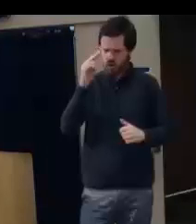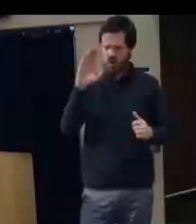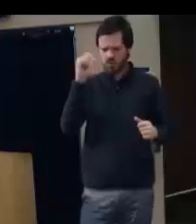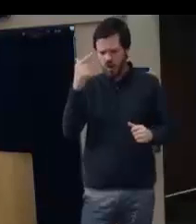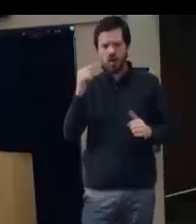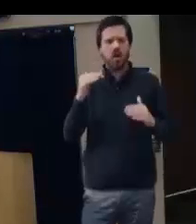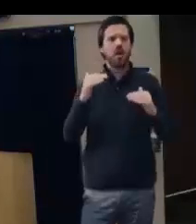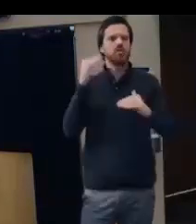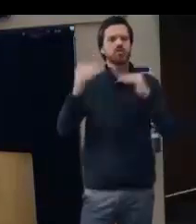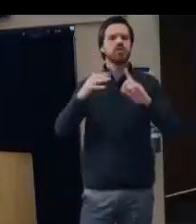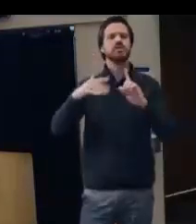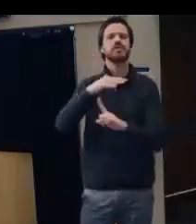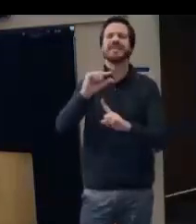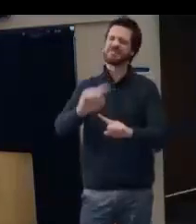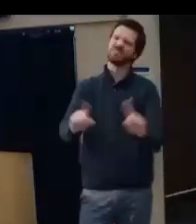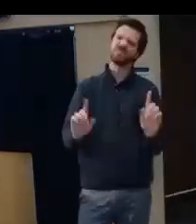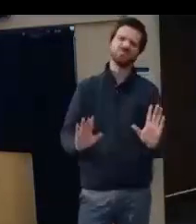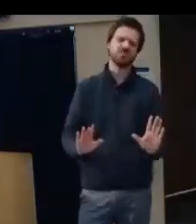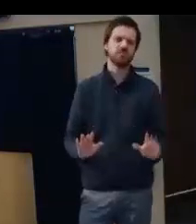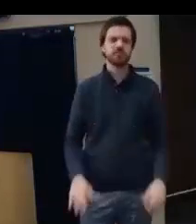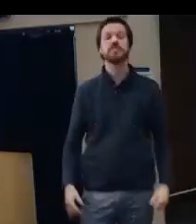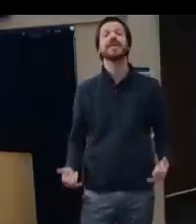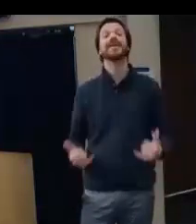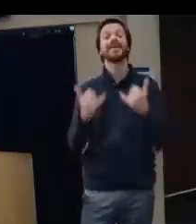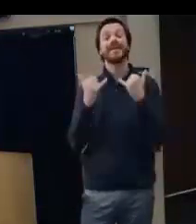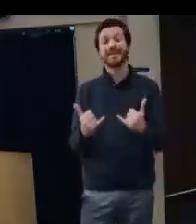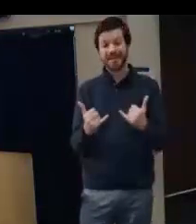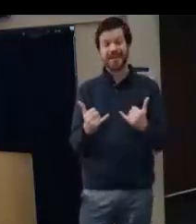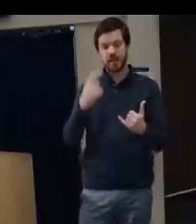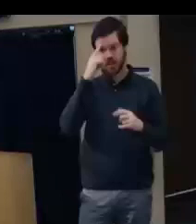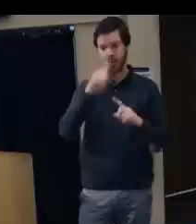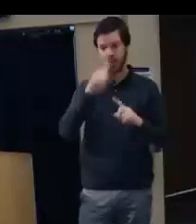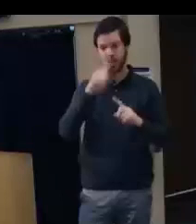setting it's a little bit different um because now we start thinking about risk factors for cognitive